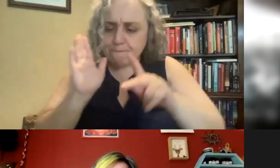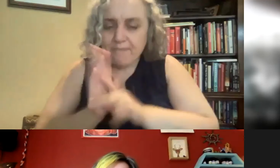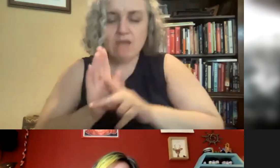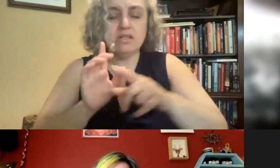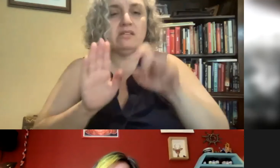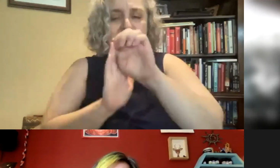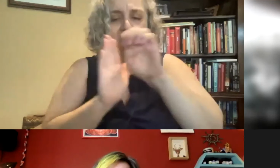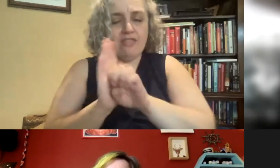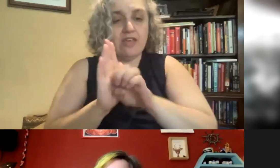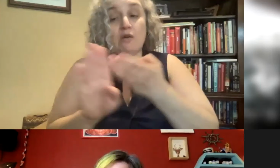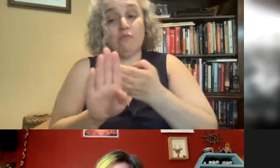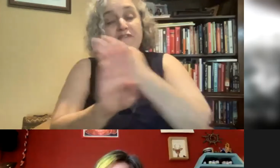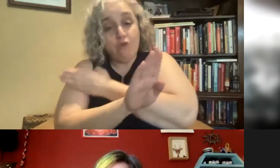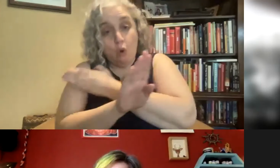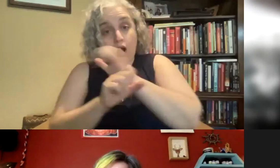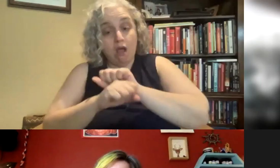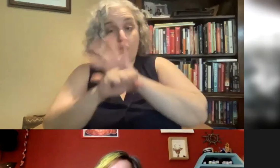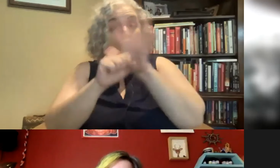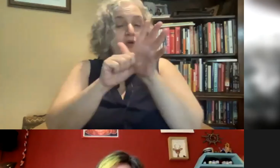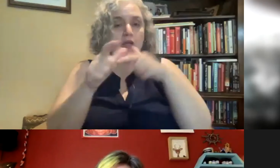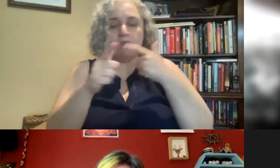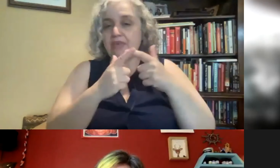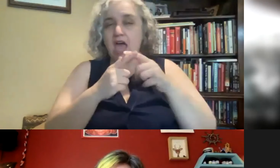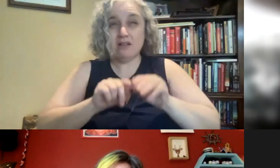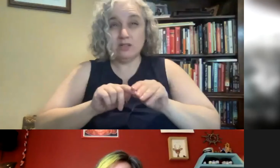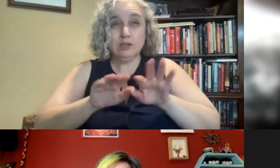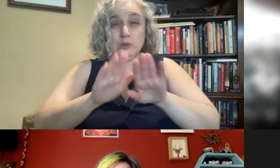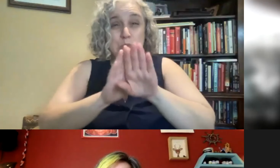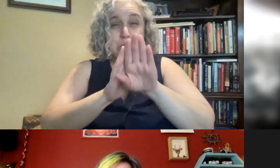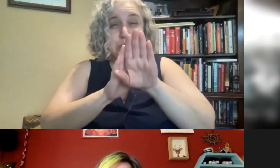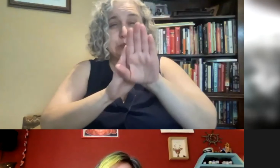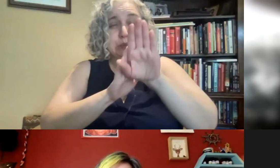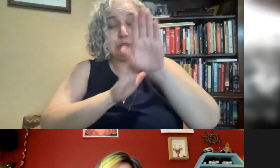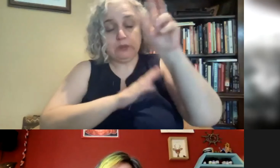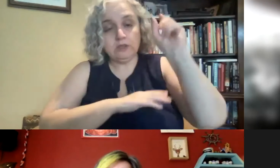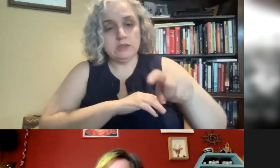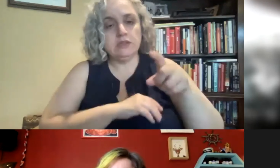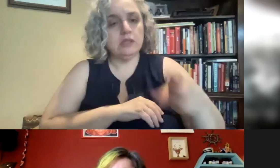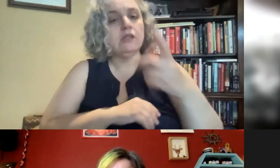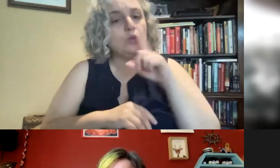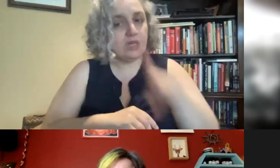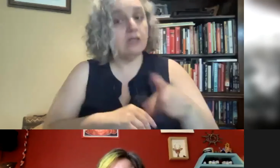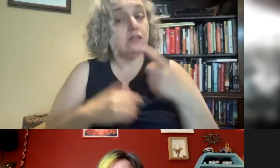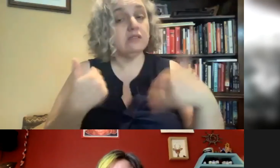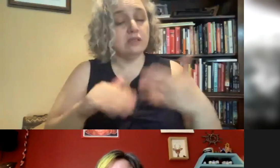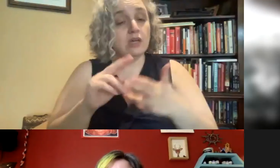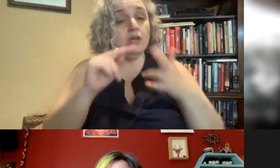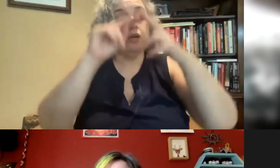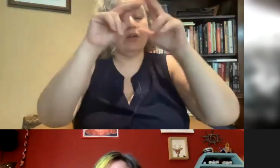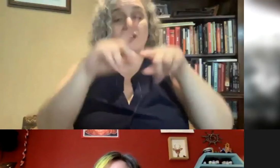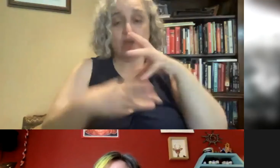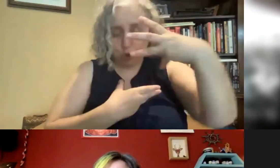and the necessity for them was only amplified, including people with disabilities.